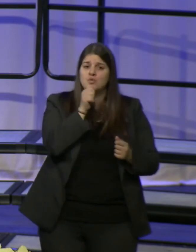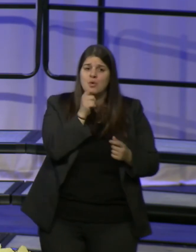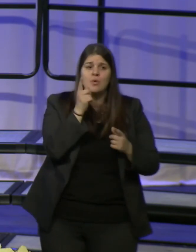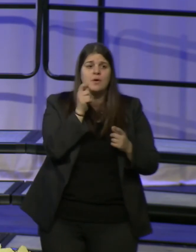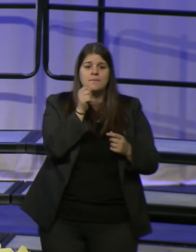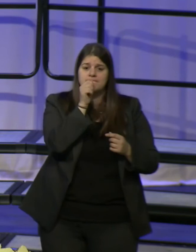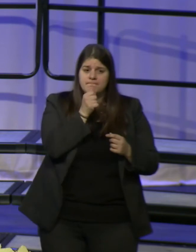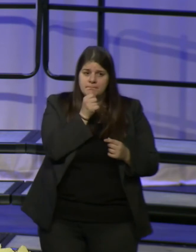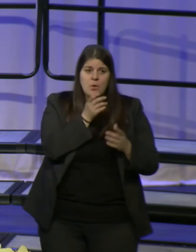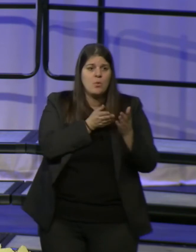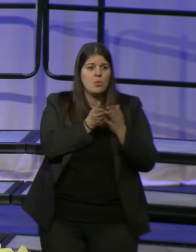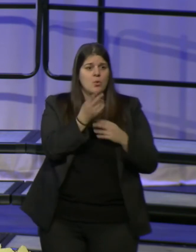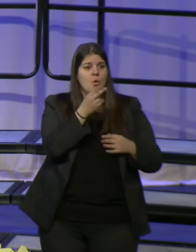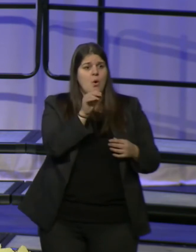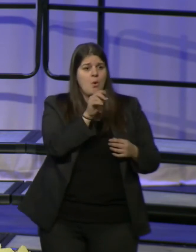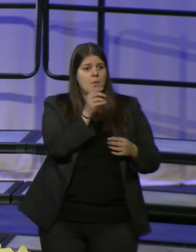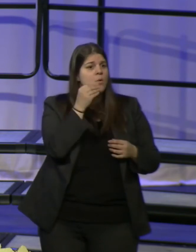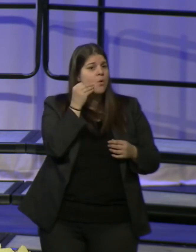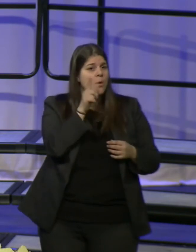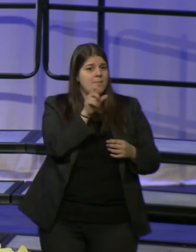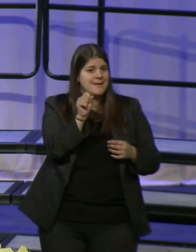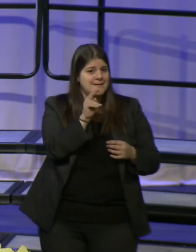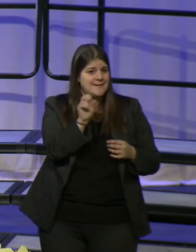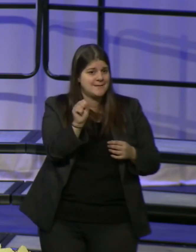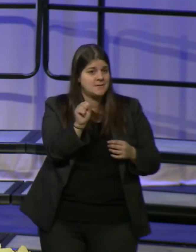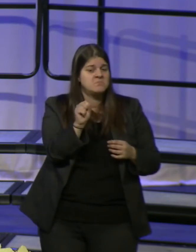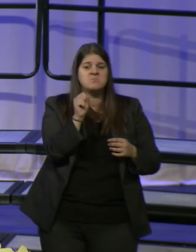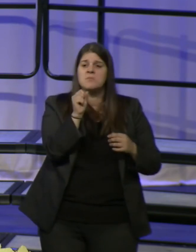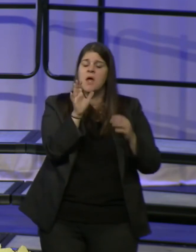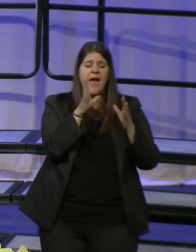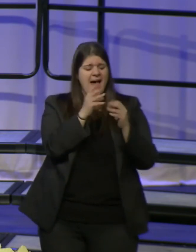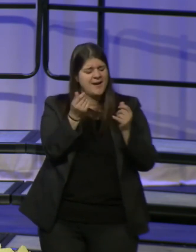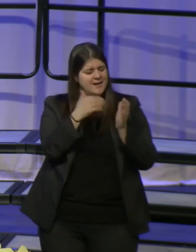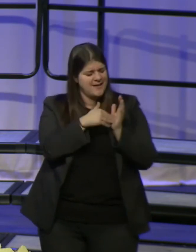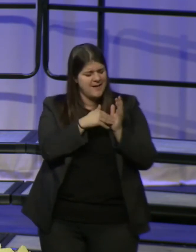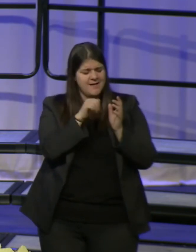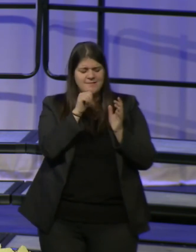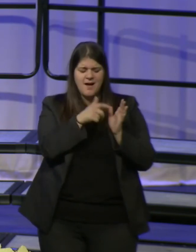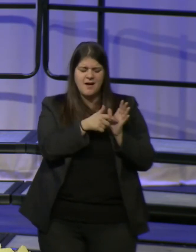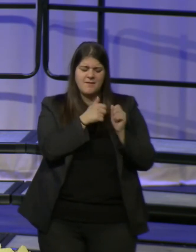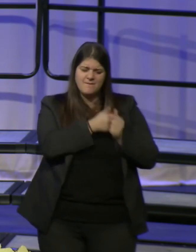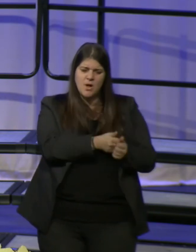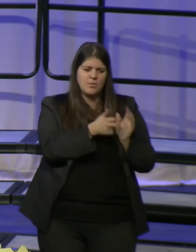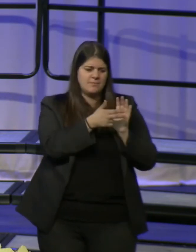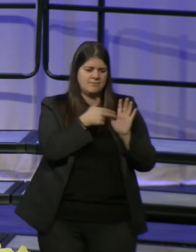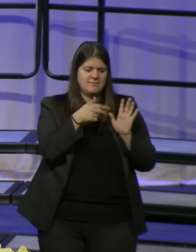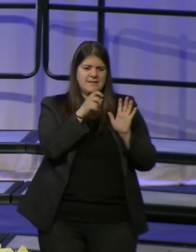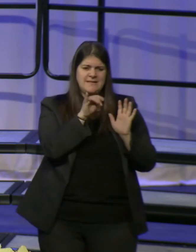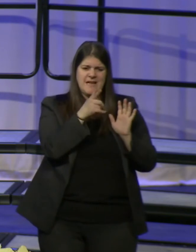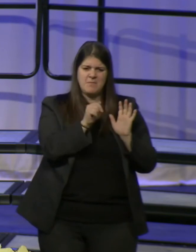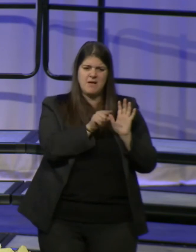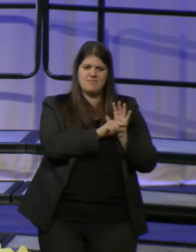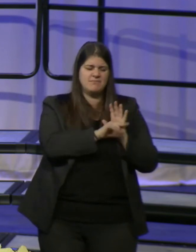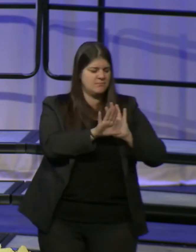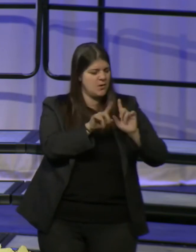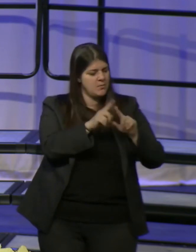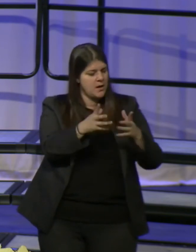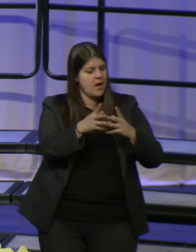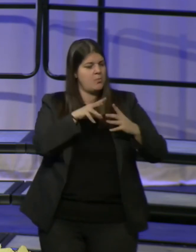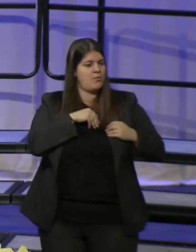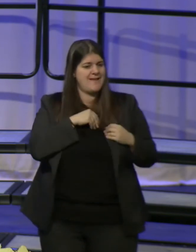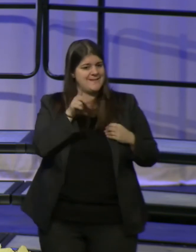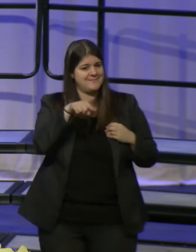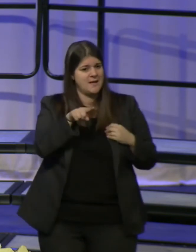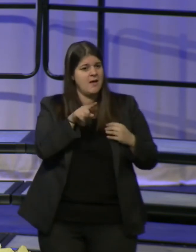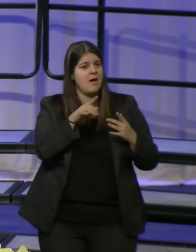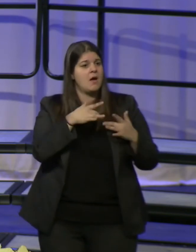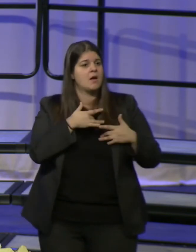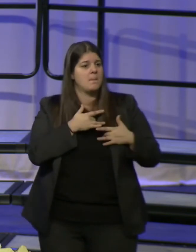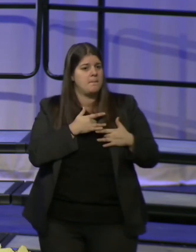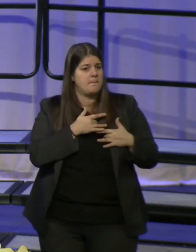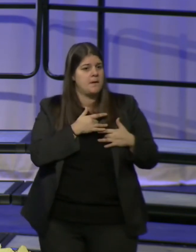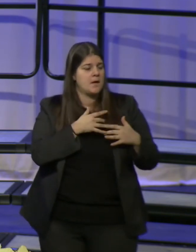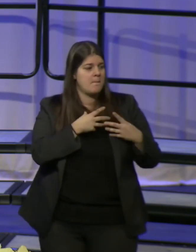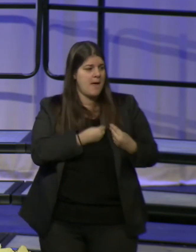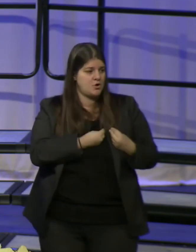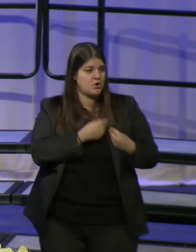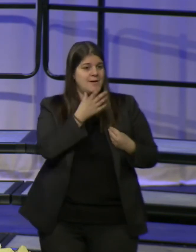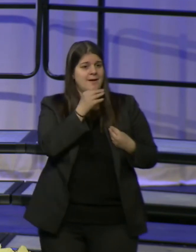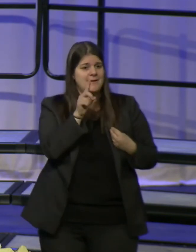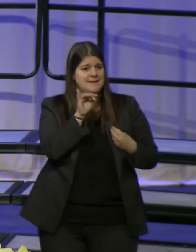the stigma while still embracing compassion and dignity. I know that together we can mourn